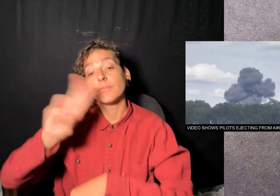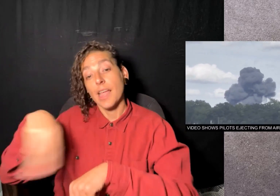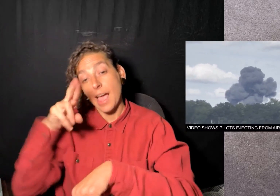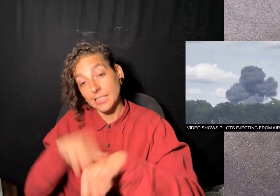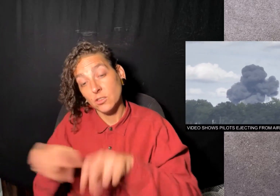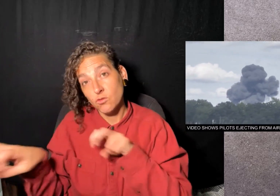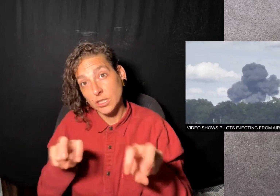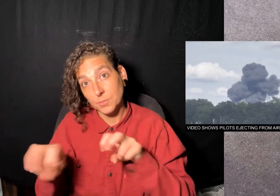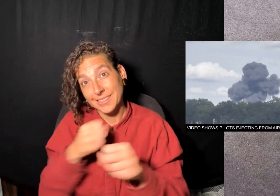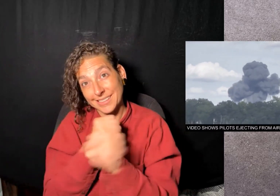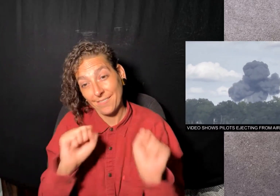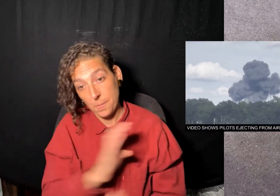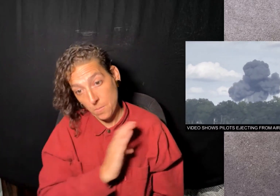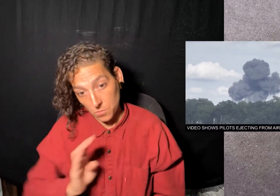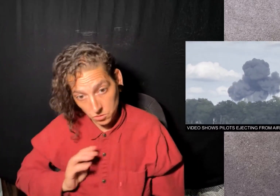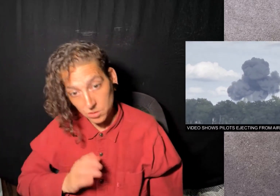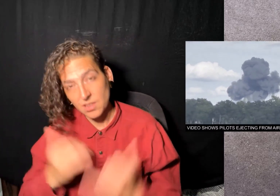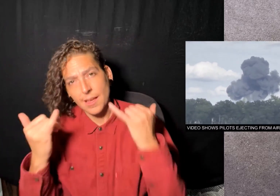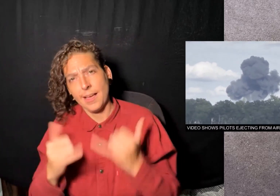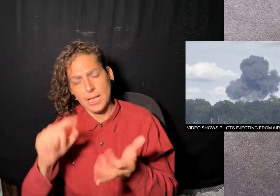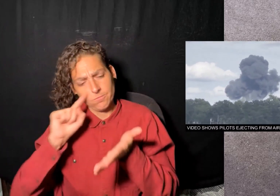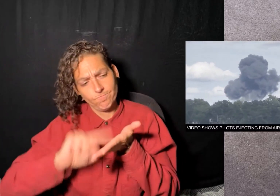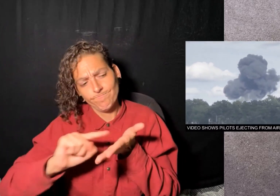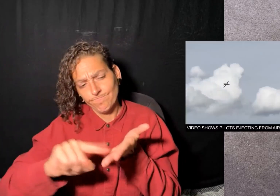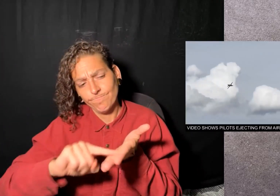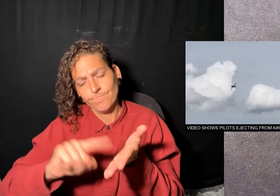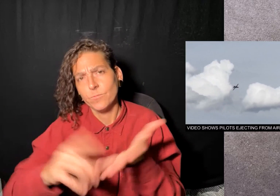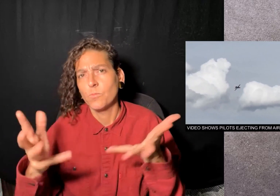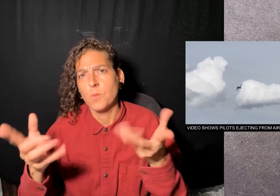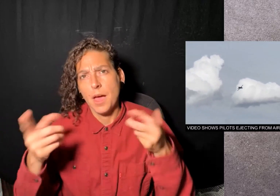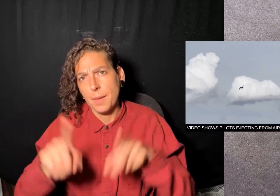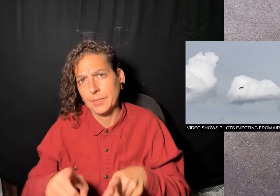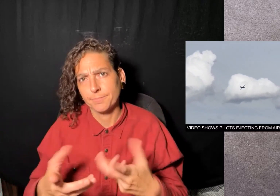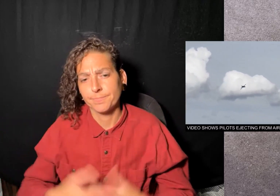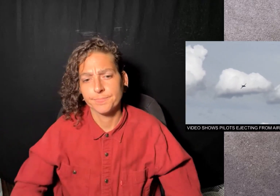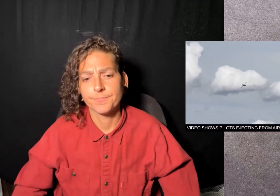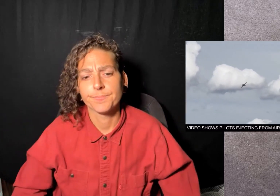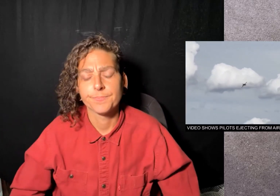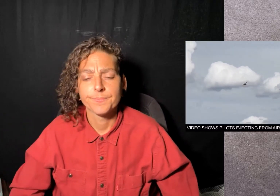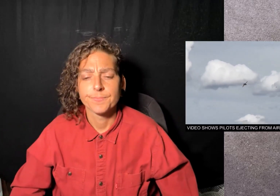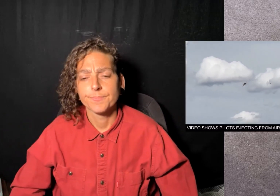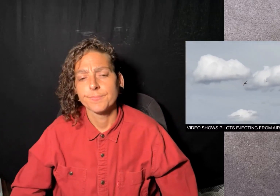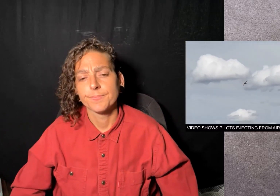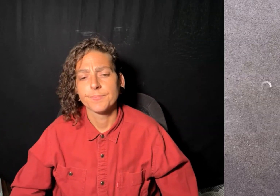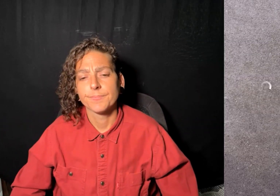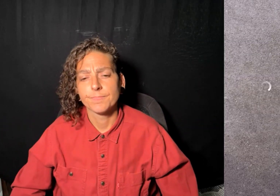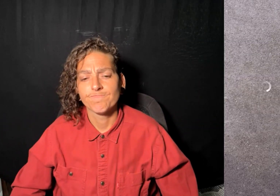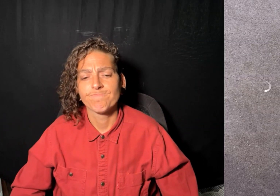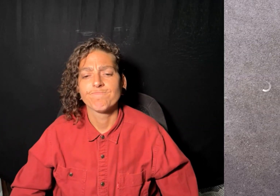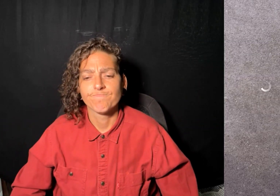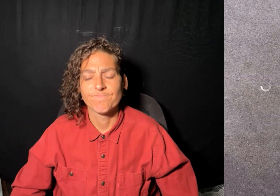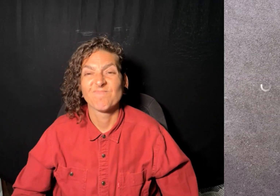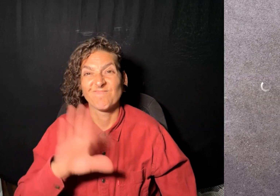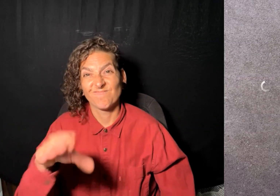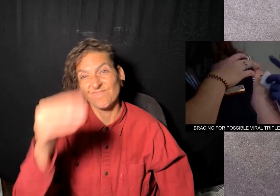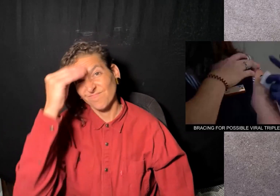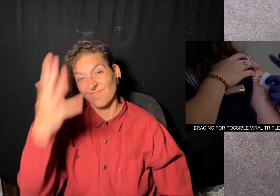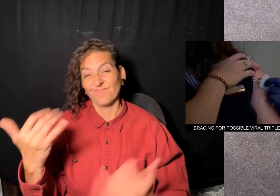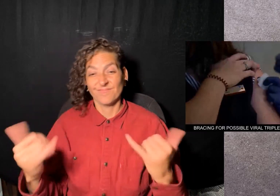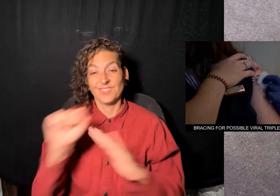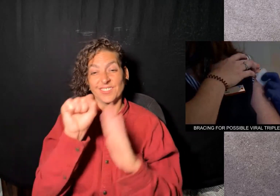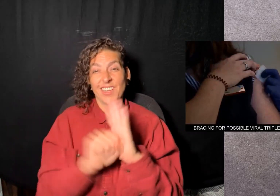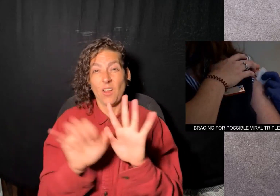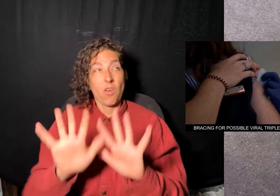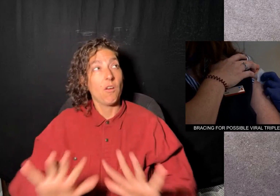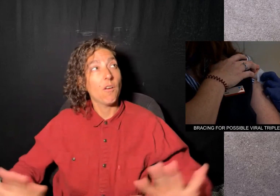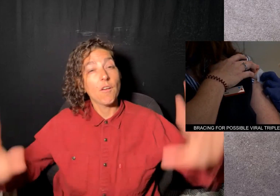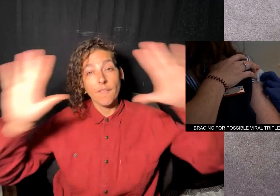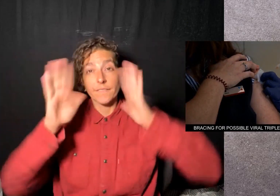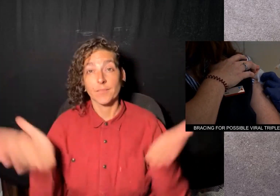and the National Transportation Safety Board are now investigating what happened states